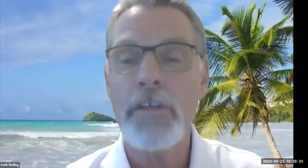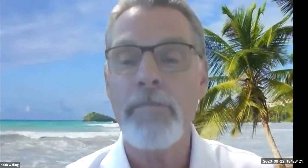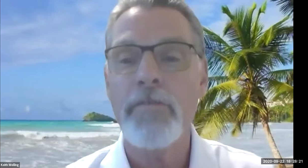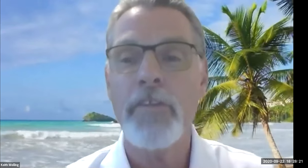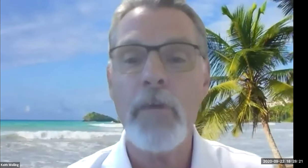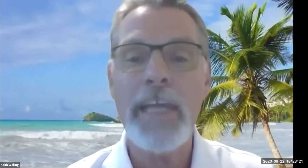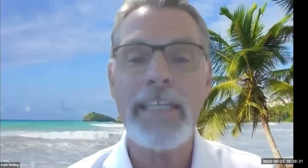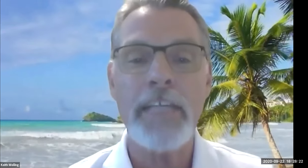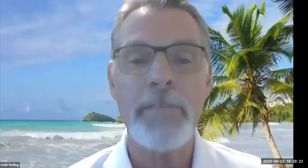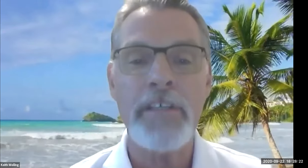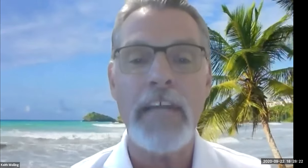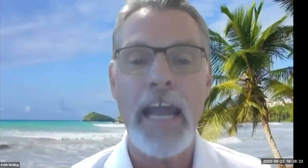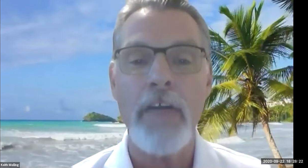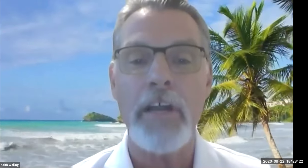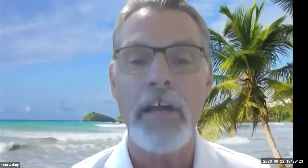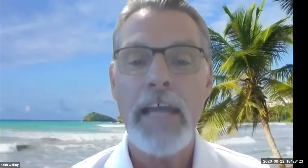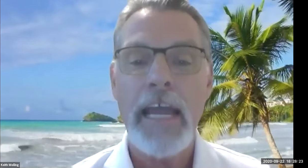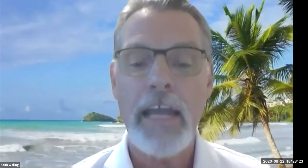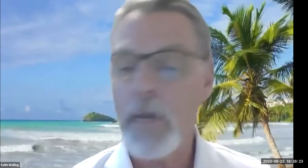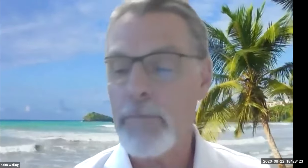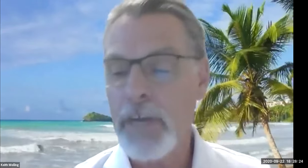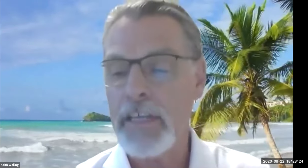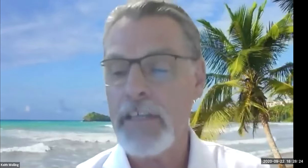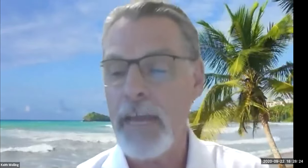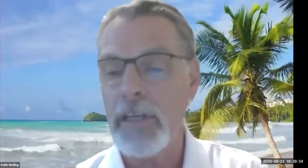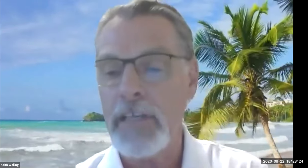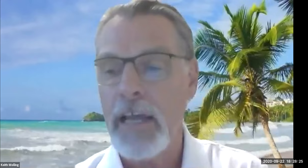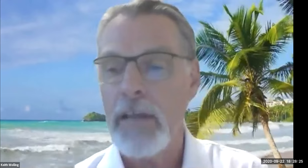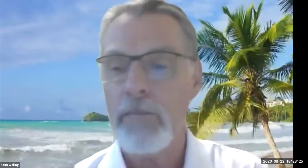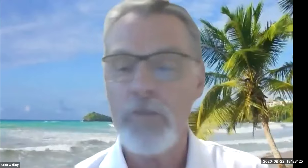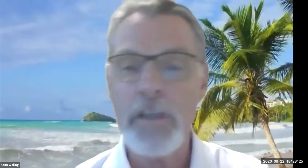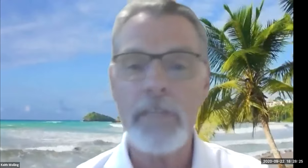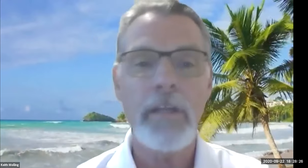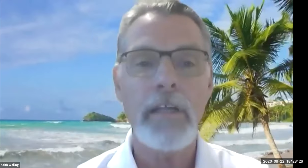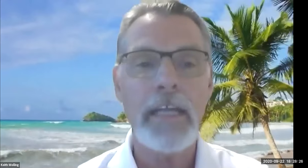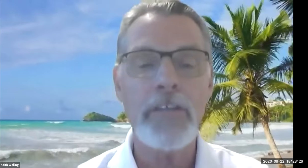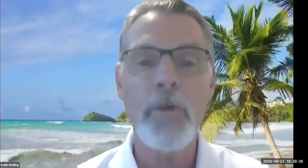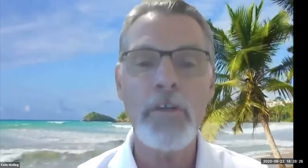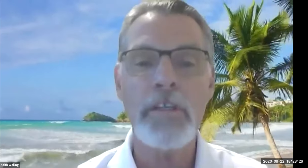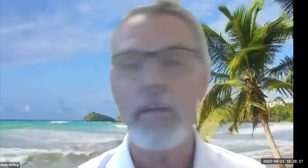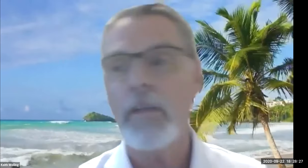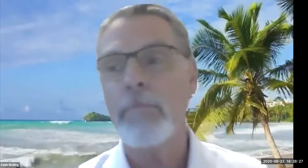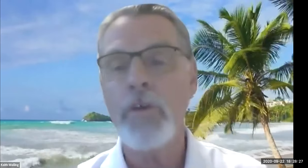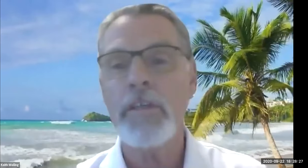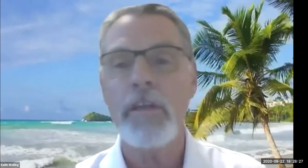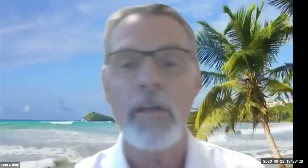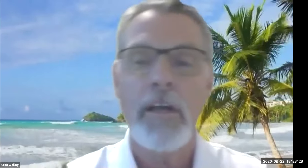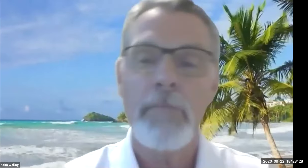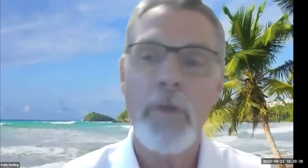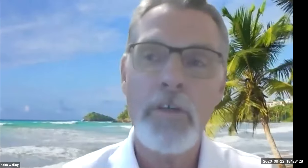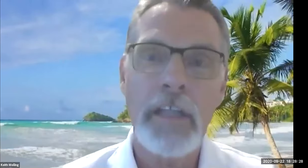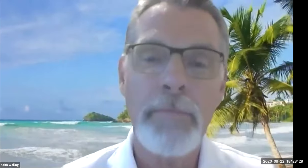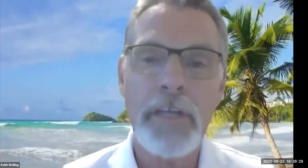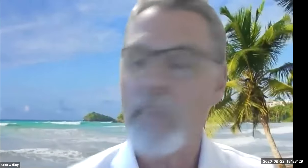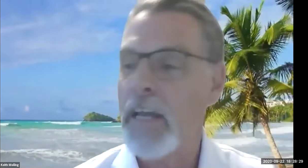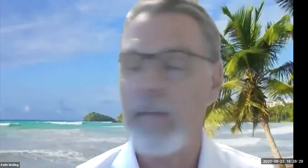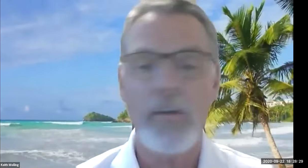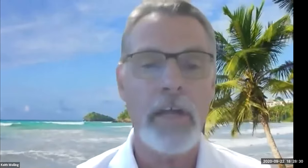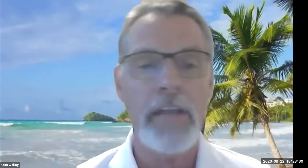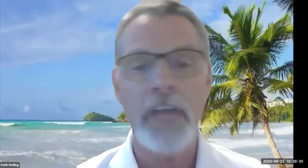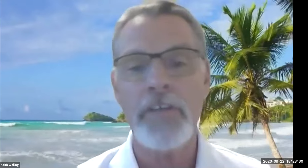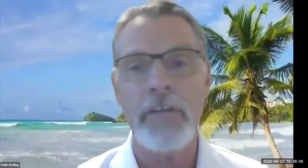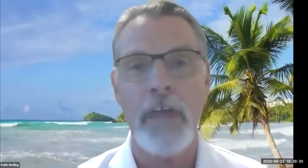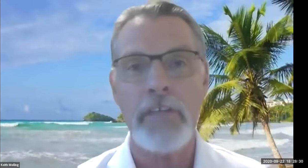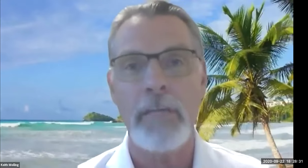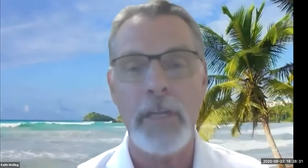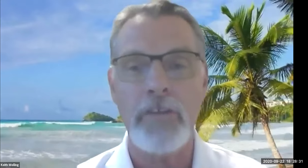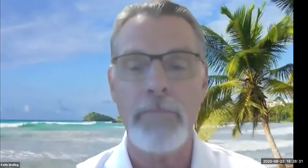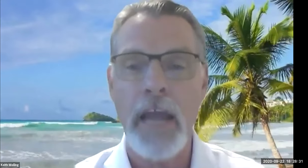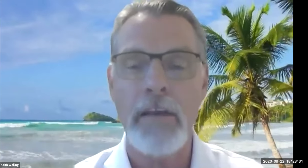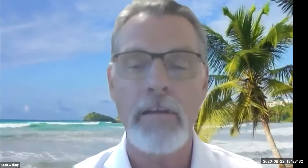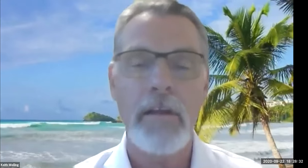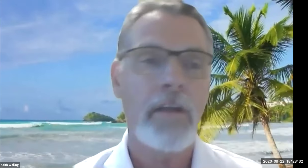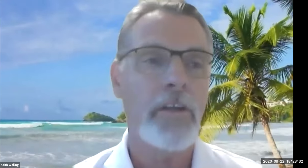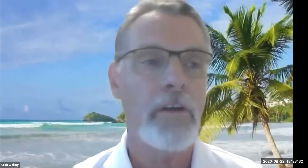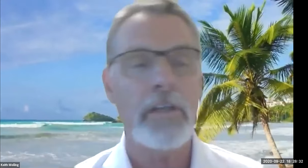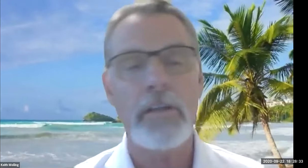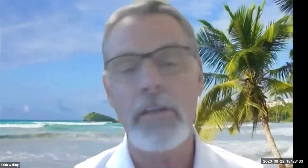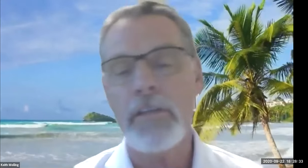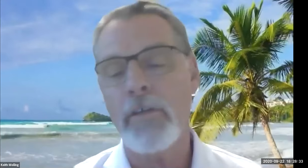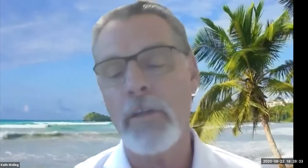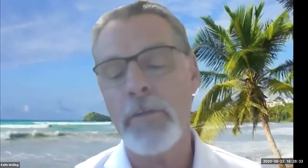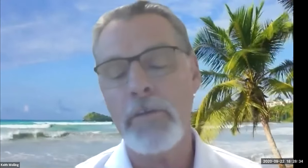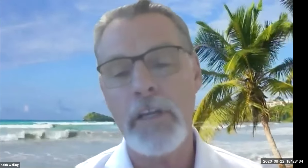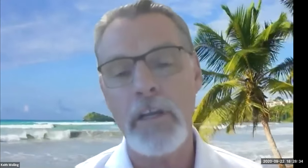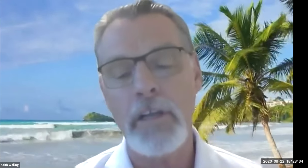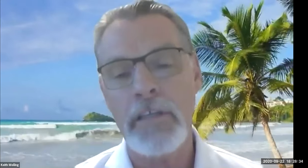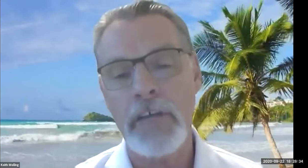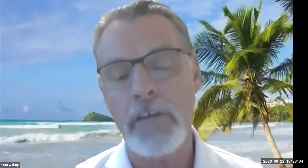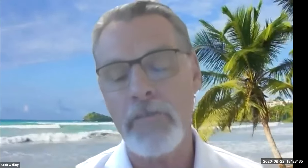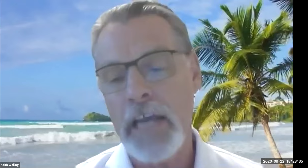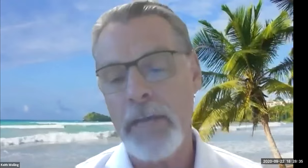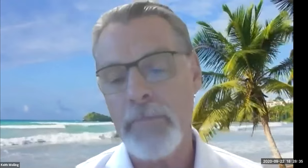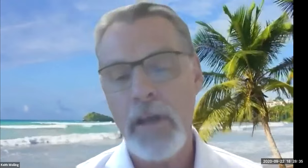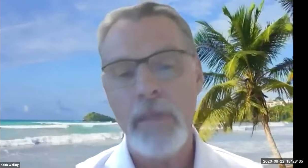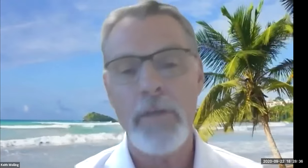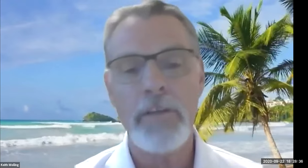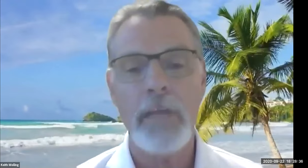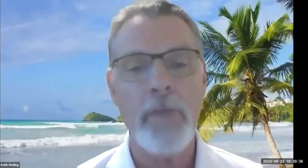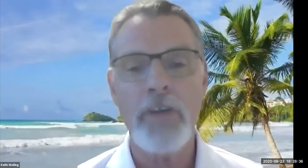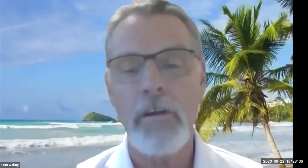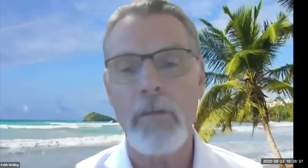Keith Wolling: And and it's up to all of us to do our part. But, you know, the character. Character characteristics of the tourism industry is in flexibility parish ability and consistency intangibility, those are really the key things that we talked about. We talked about tourism.